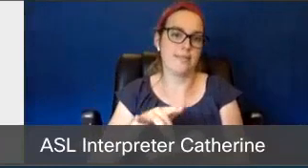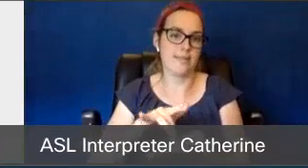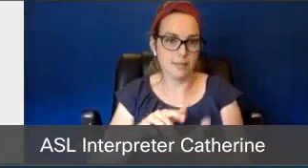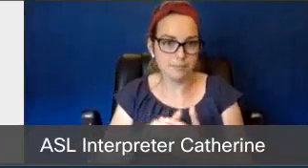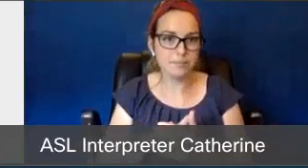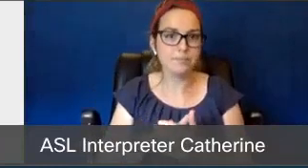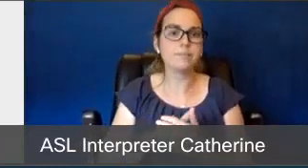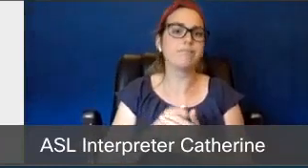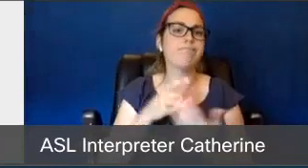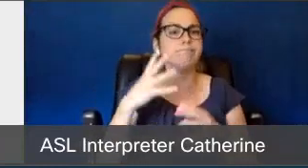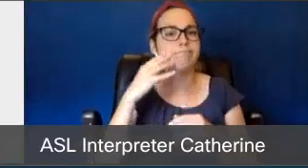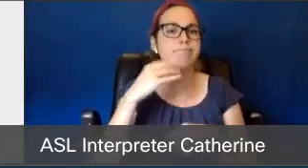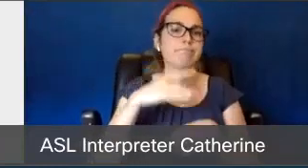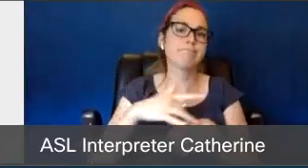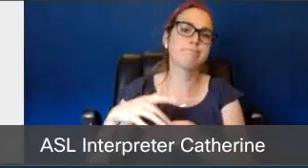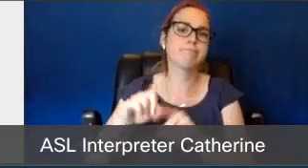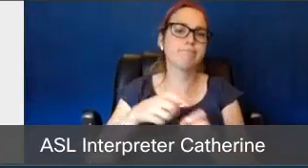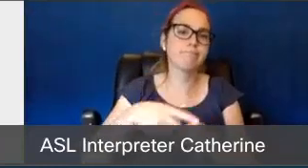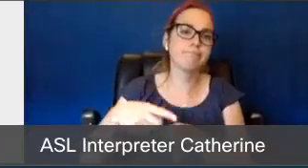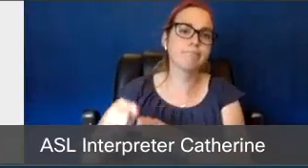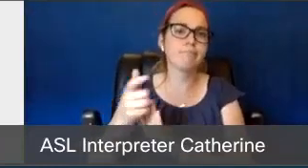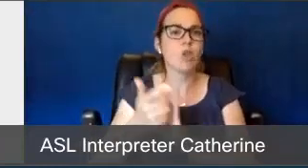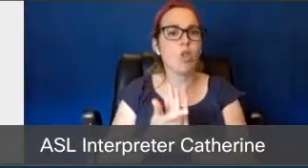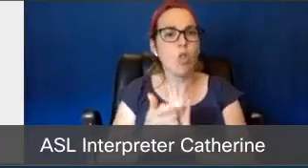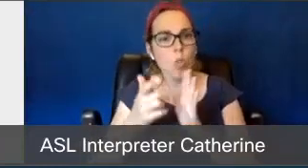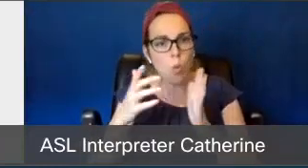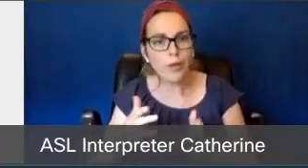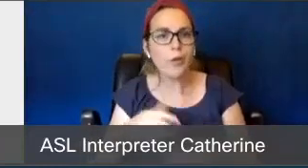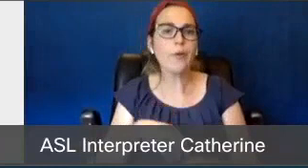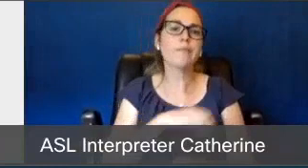and other rehabilitation programs for persons with substance use disorders involved with the justice